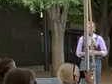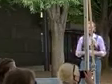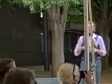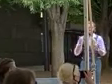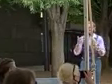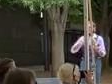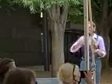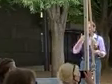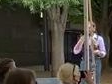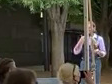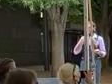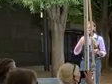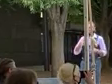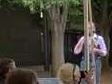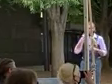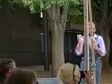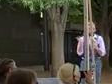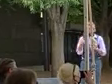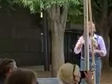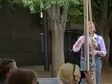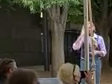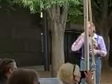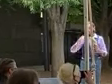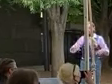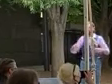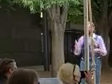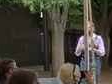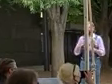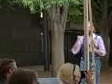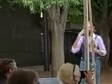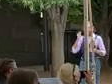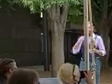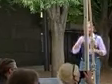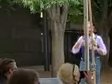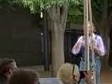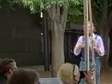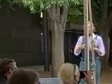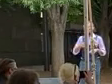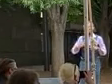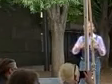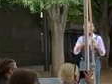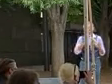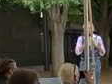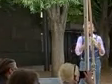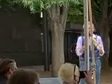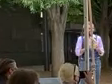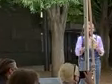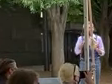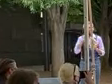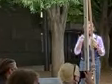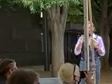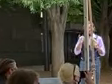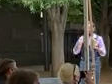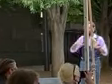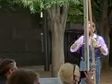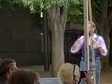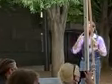Thank you again -- I know the wheelchair-users here know what I'm talking about -- thank you for all you are doing for our community,